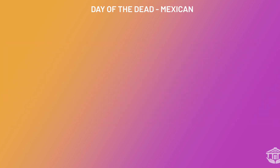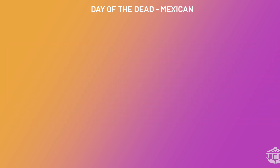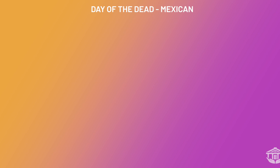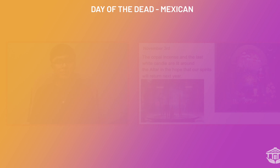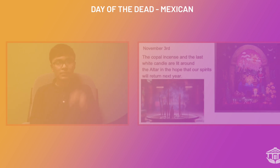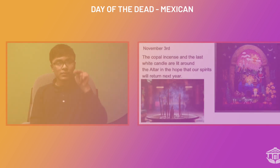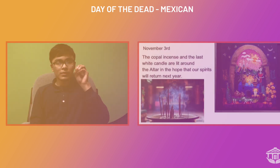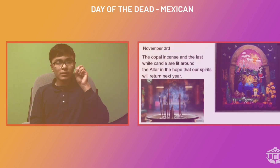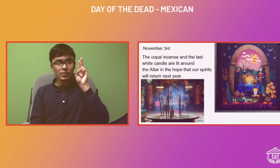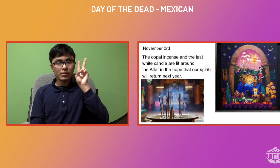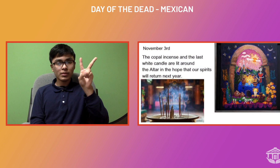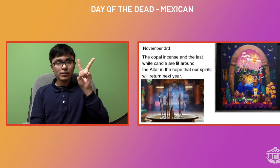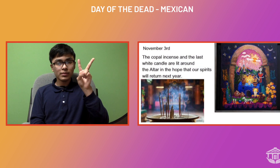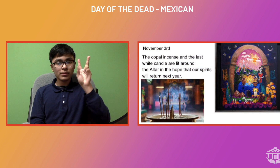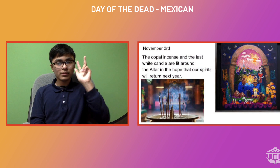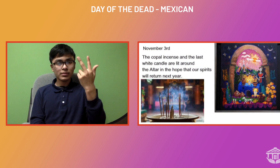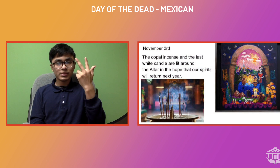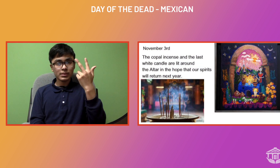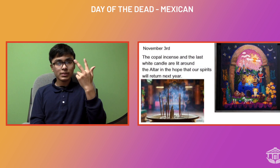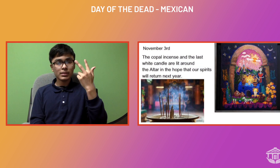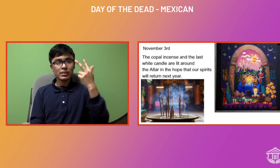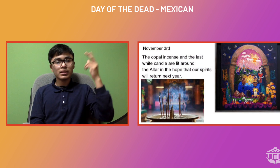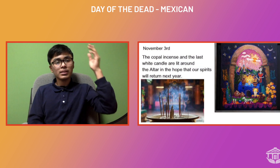Finally on November 3rd, we still have the altar